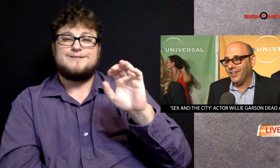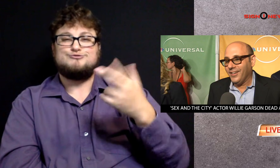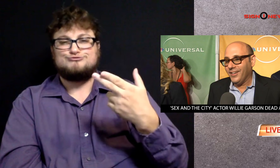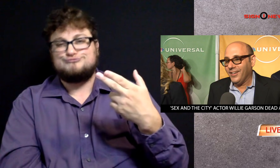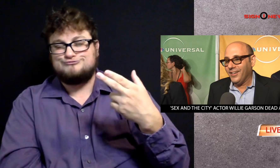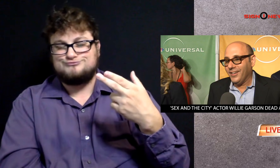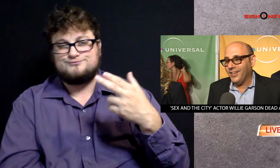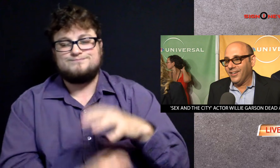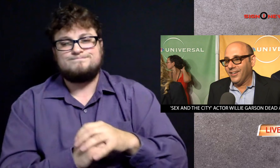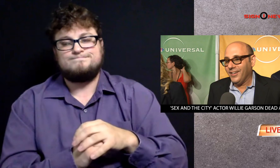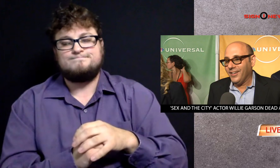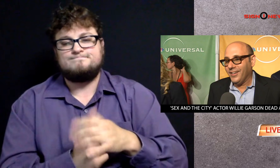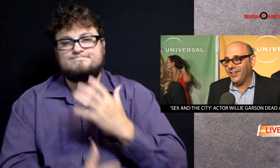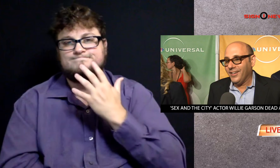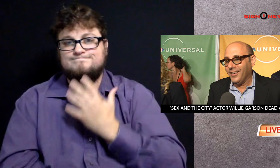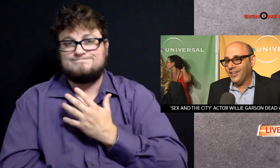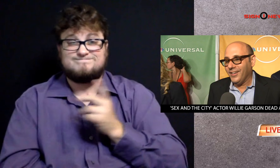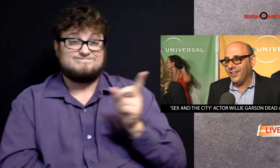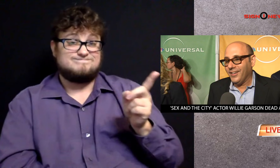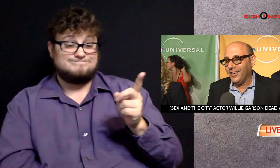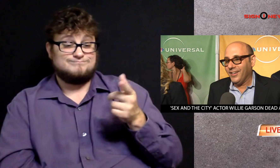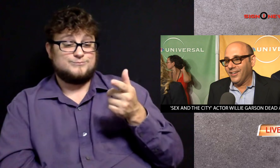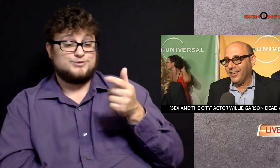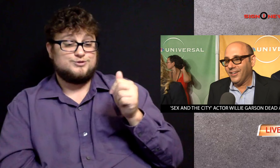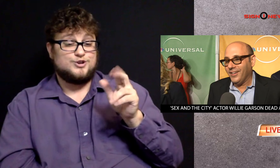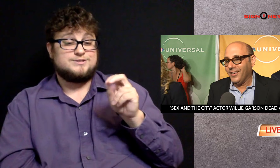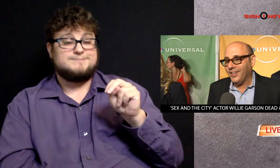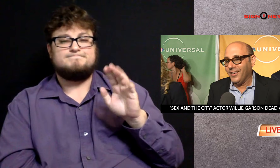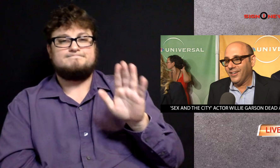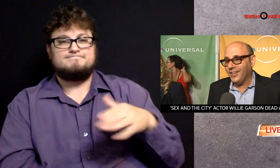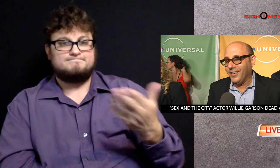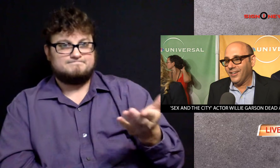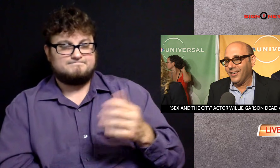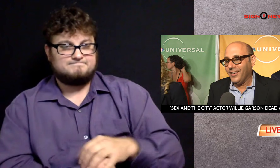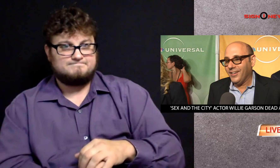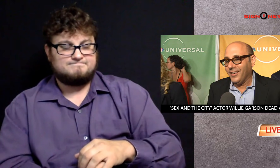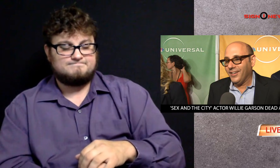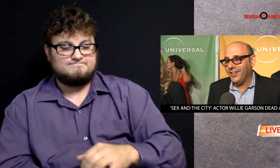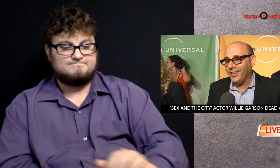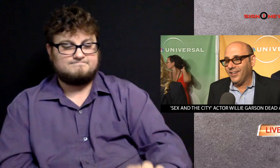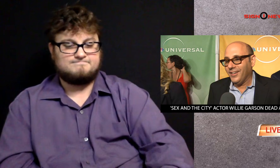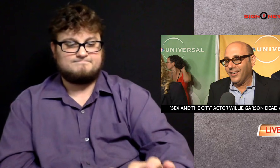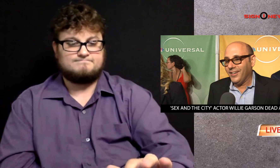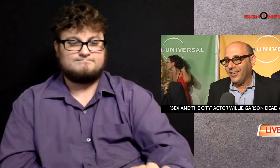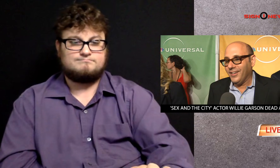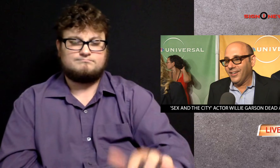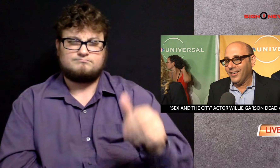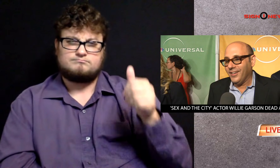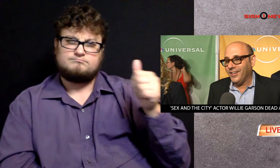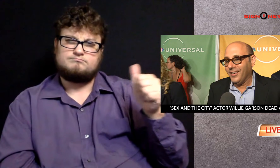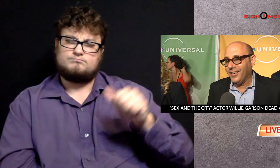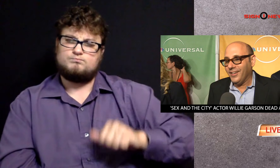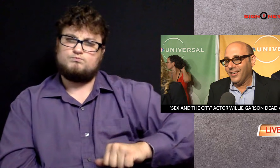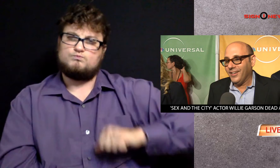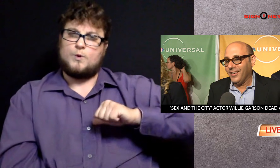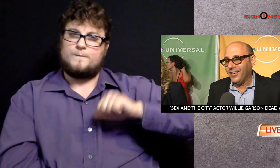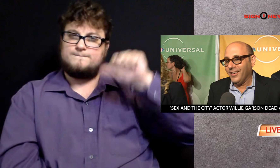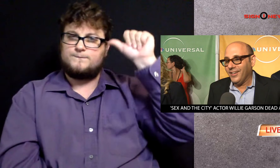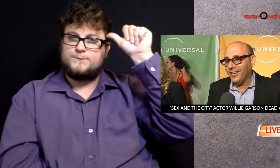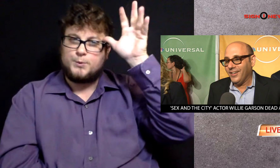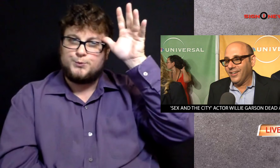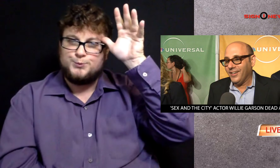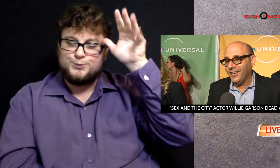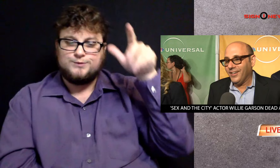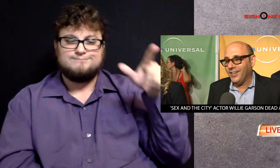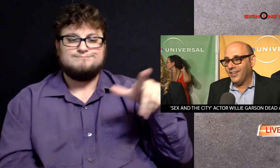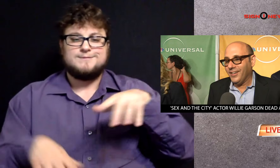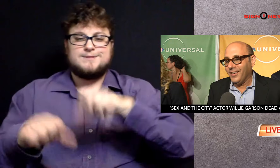sex in the city has died